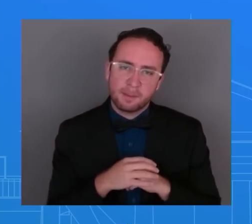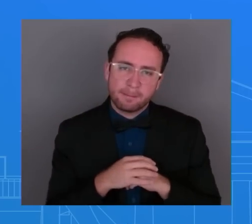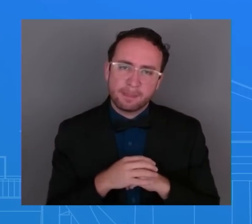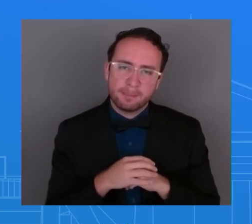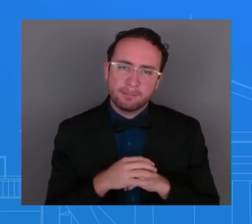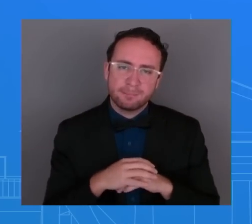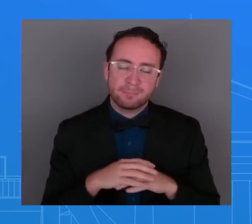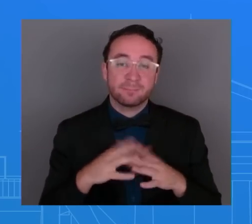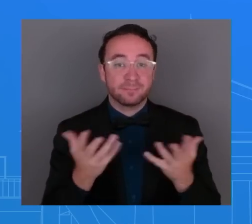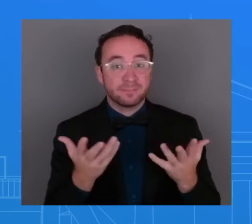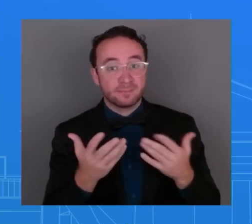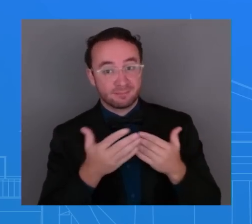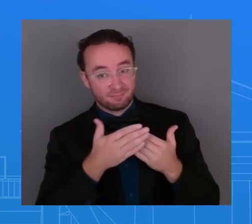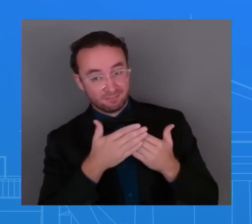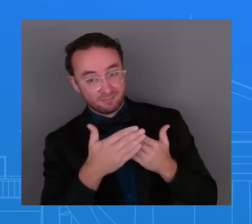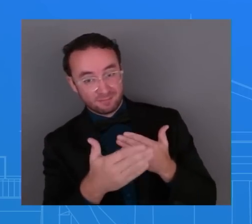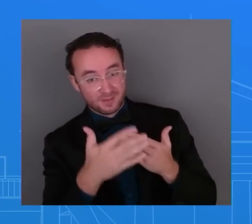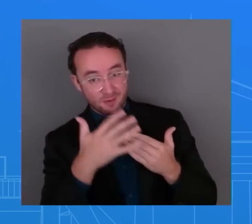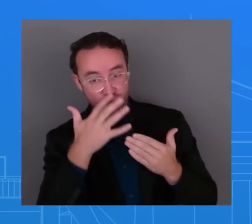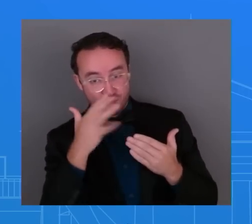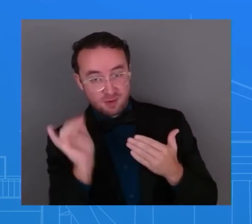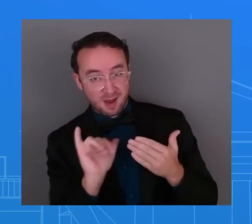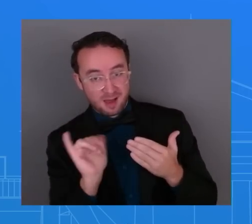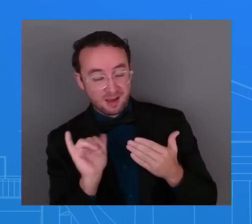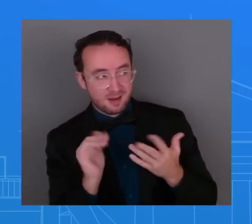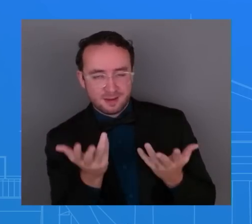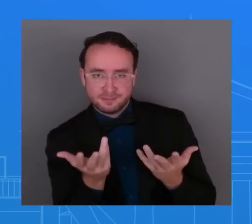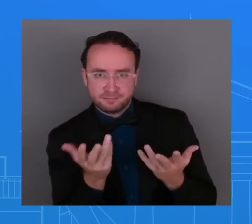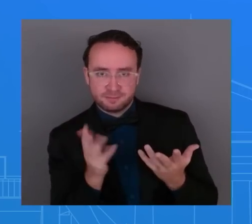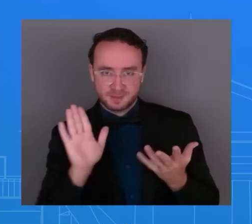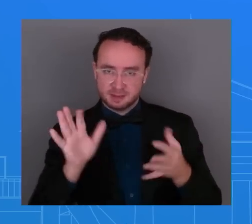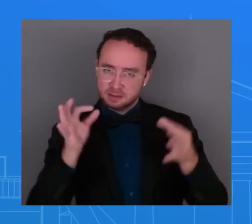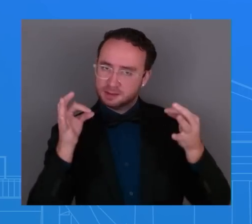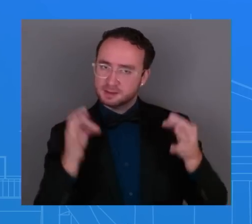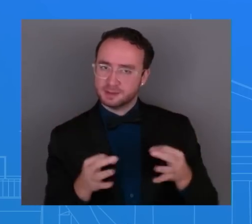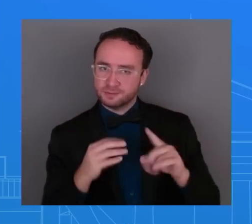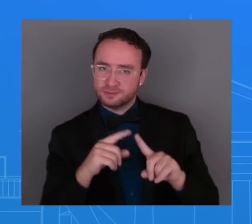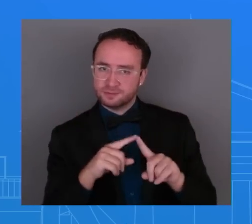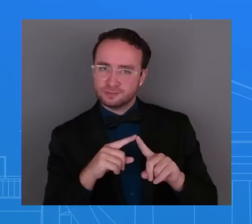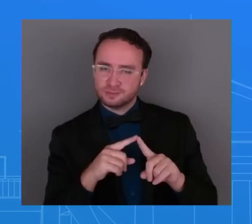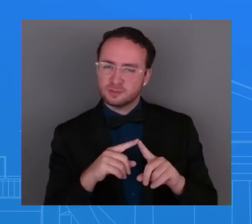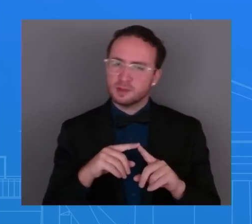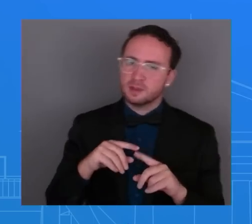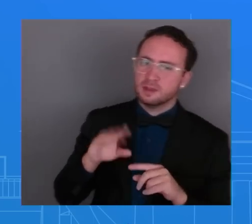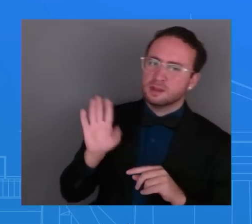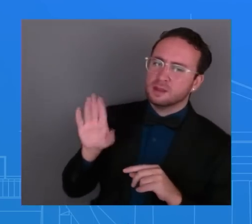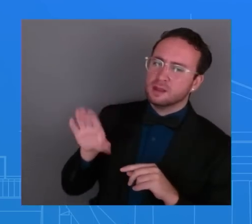There's this new Las Vegas police radio traffic that's published by The Daily Beast where officers were racing to secure